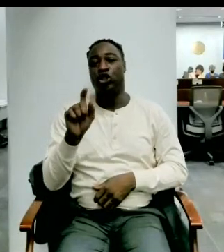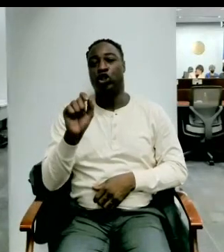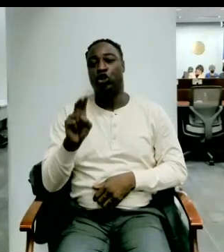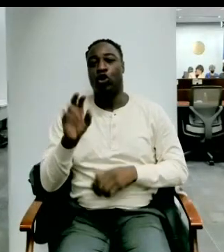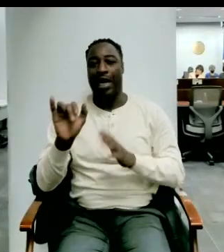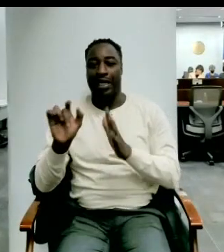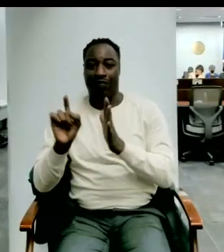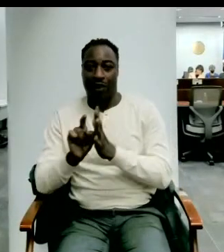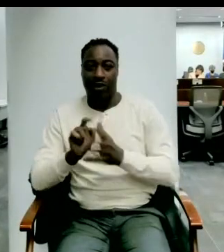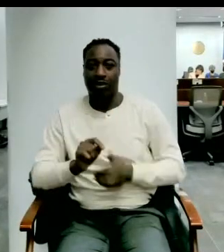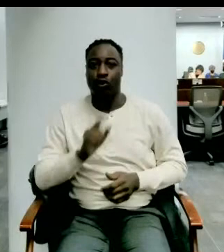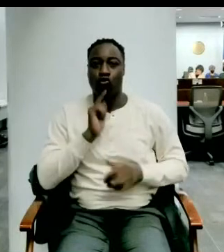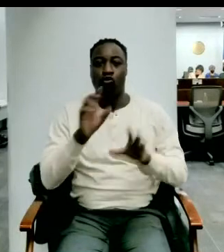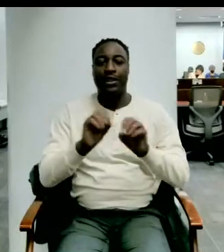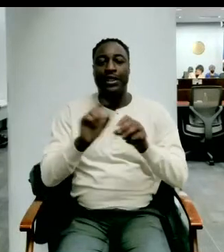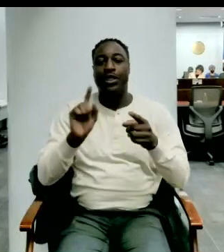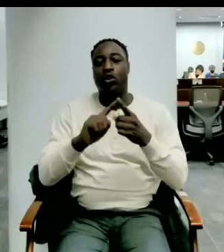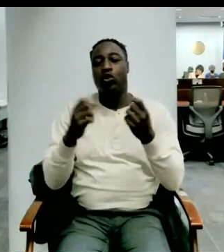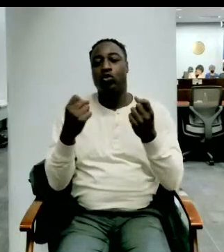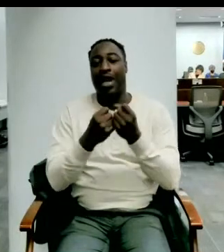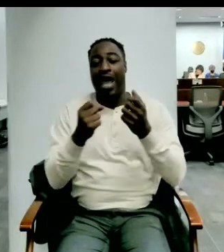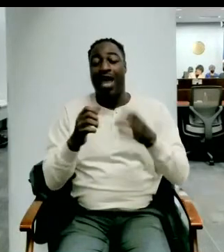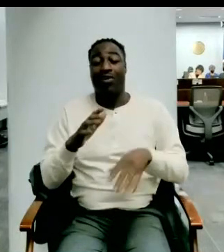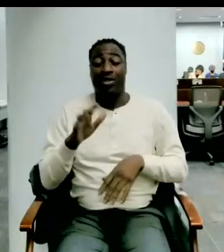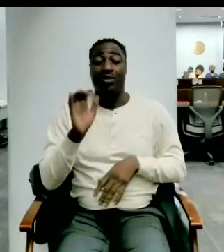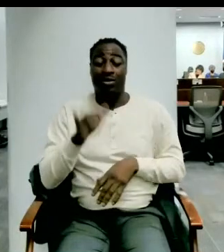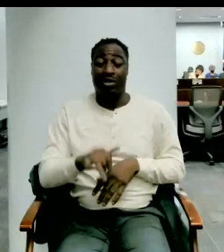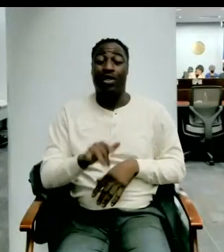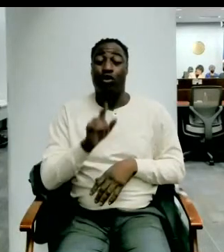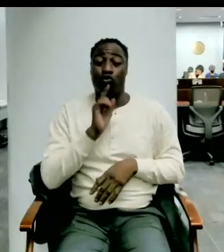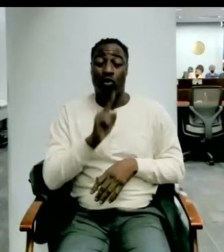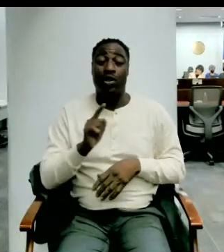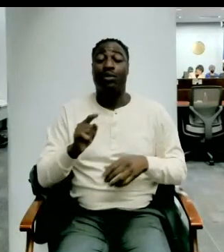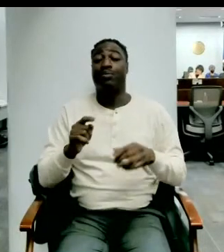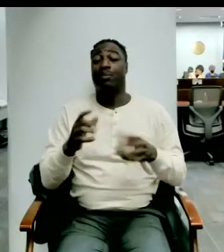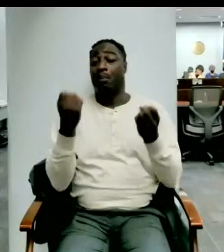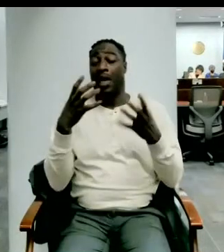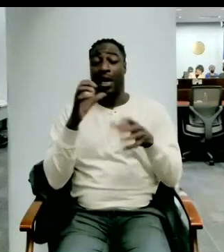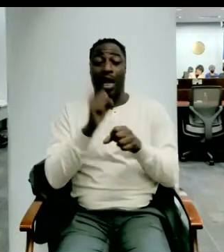It is clear to advocates on the ground there are large swaths of employers and workers